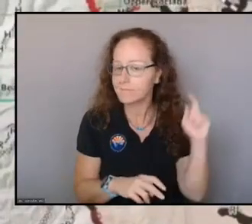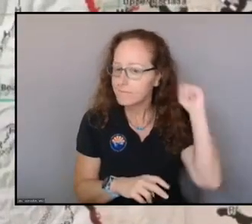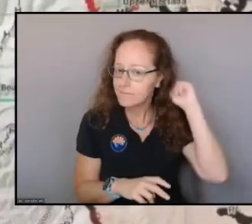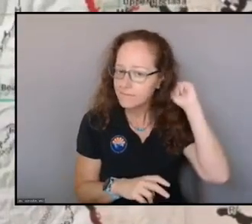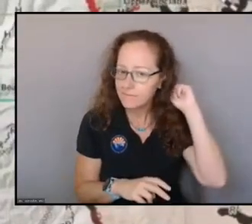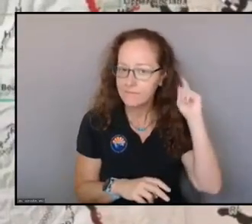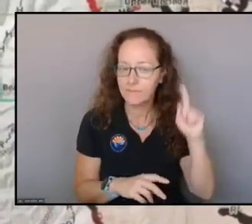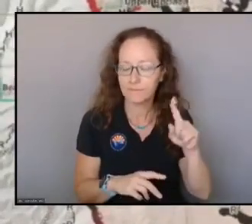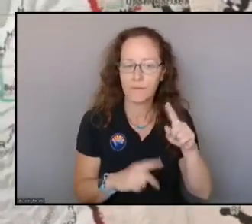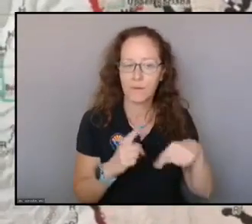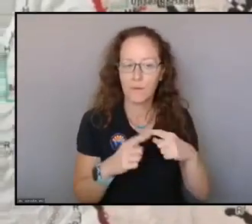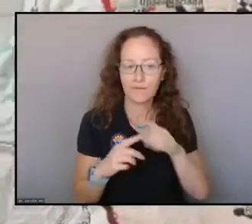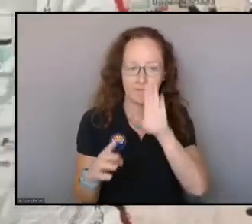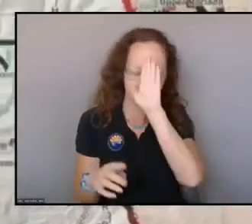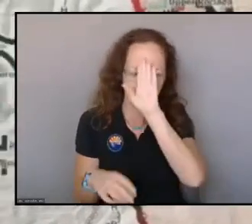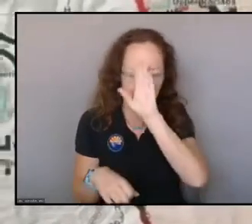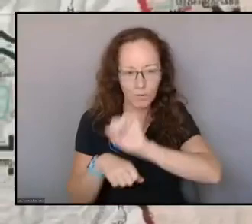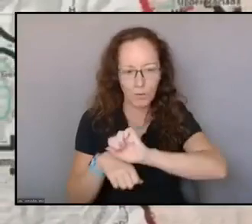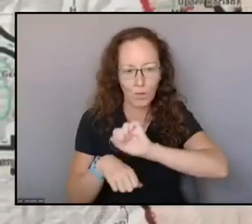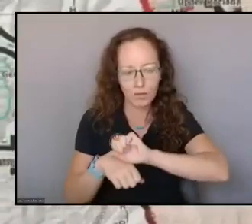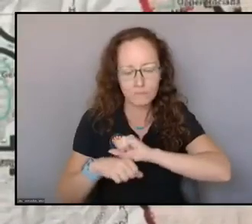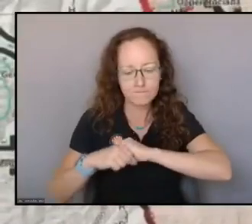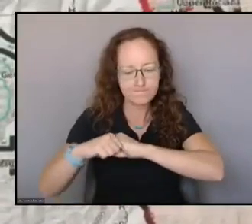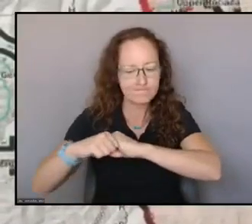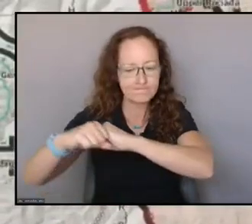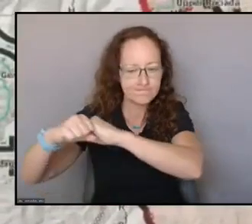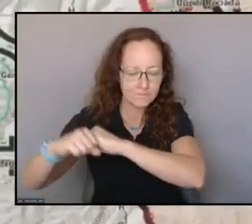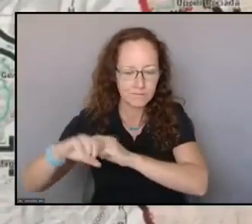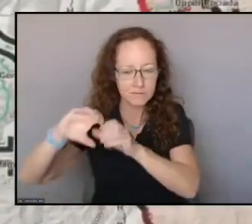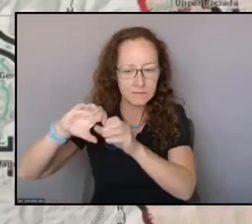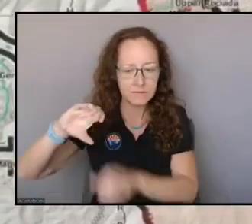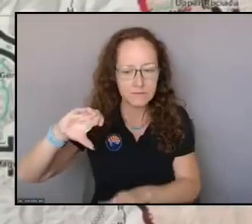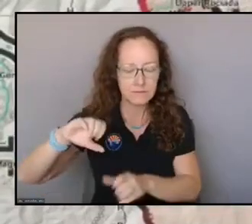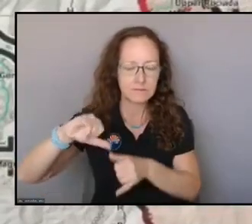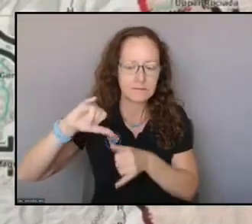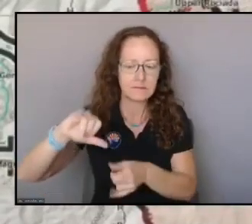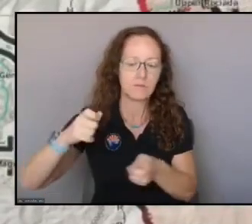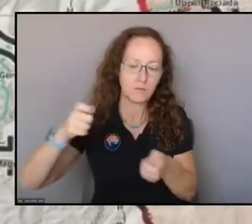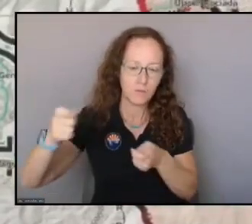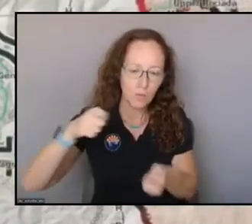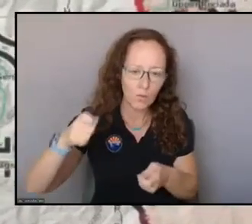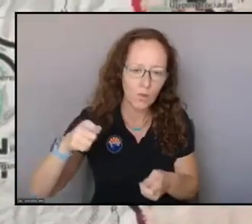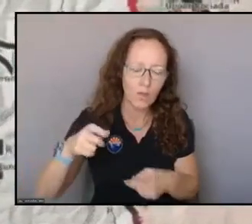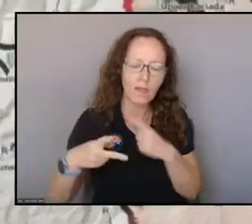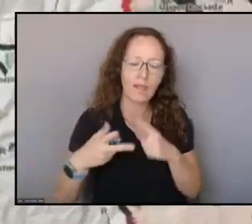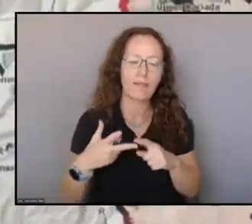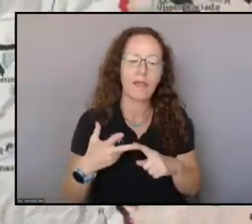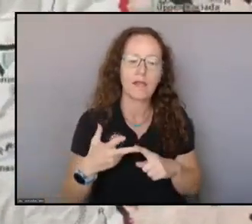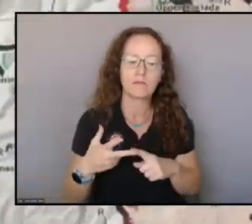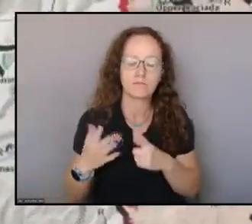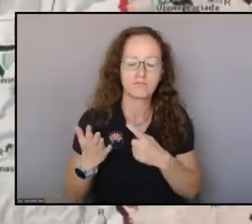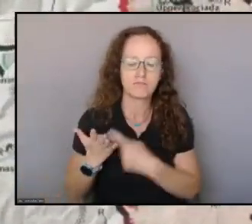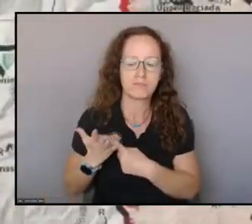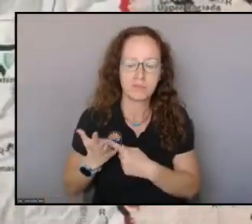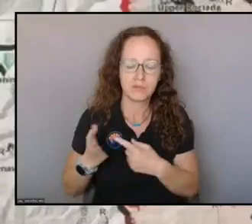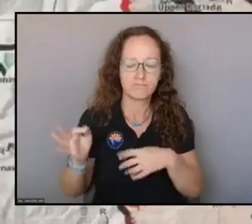CONTINUE TO WORK ON SECURING THOSE CONTAINMENT LINES FOR US SO WE CAN CONTINUE OUR DISCUSSIONS ON GETTING